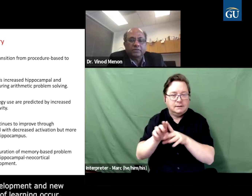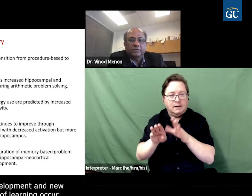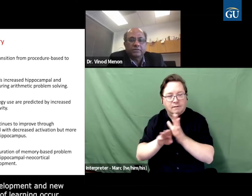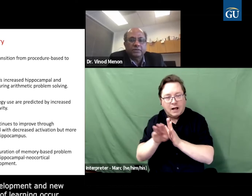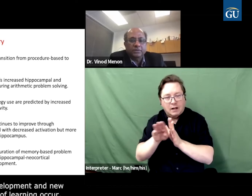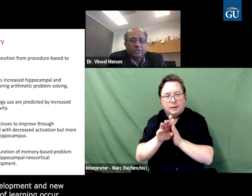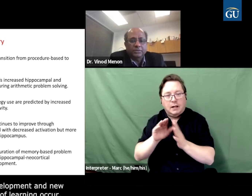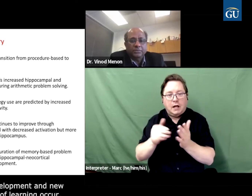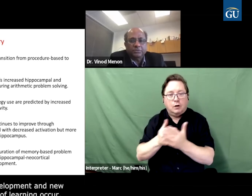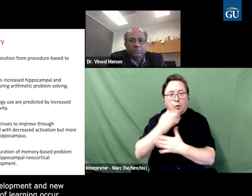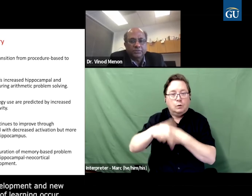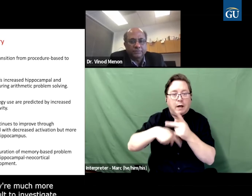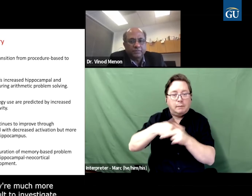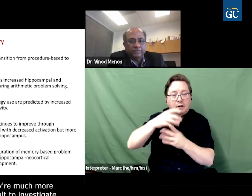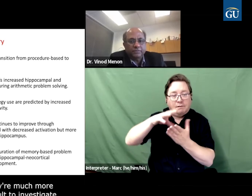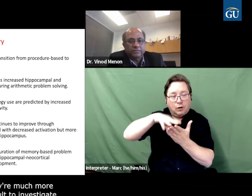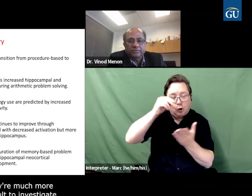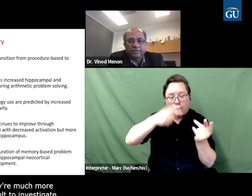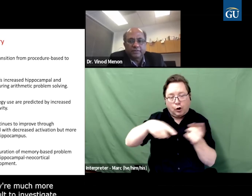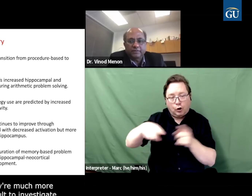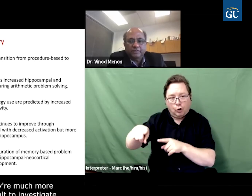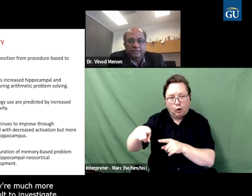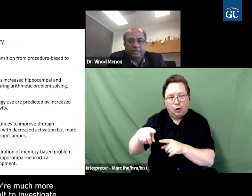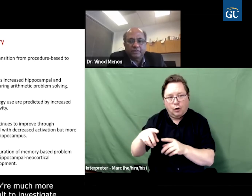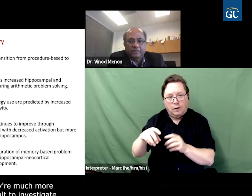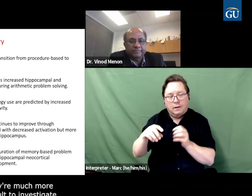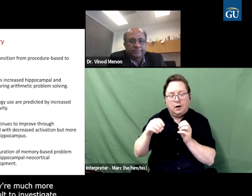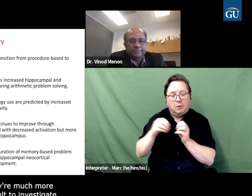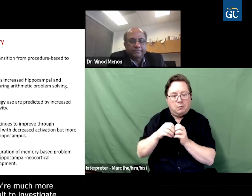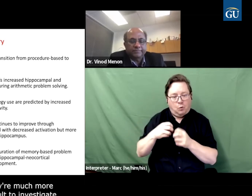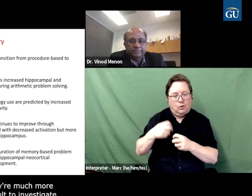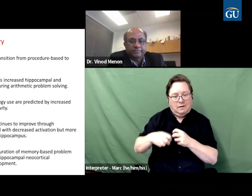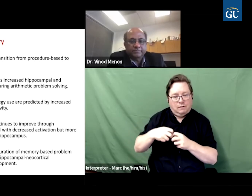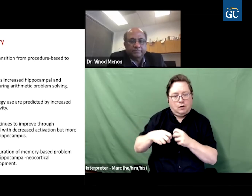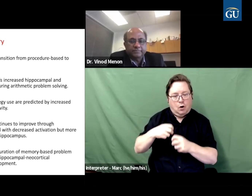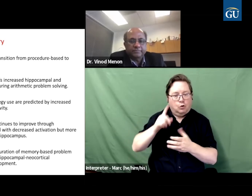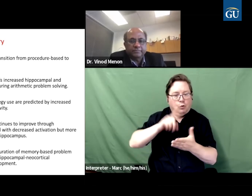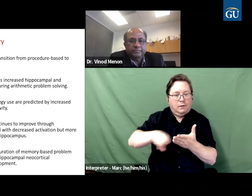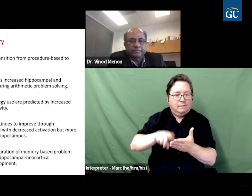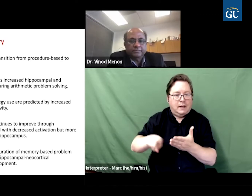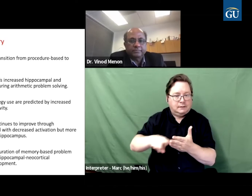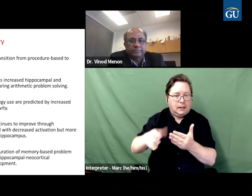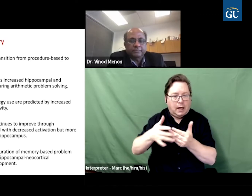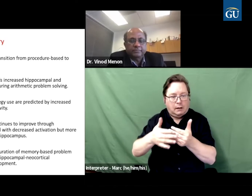types of learning occur they're much more difficult to investigate